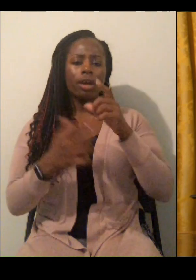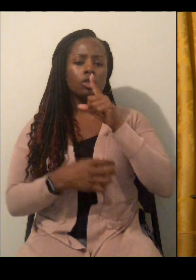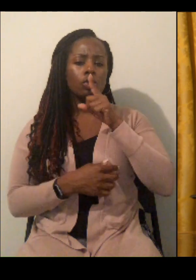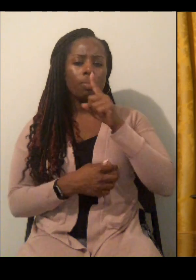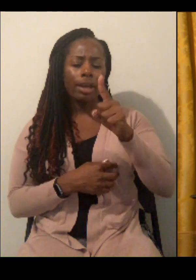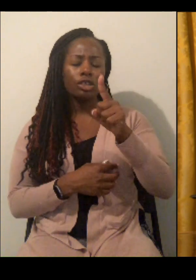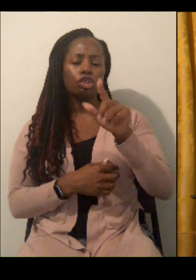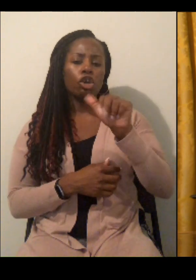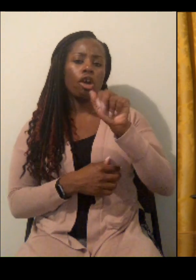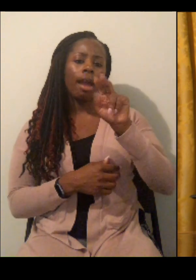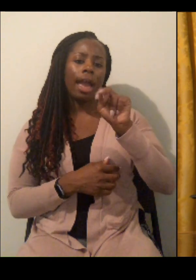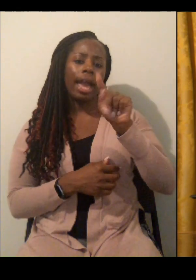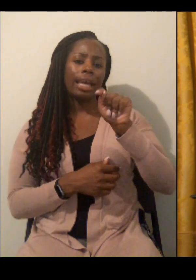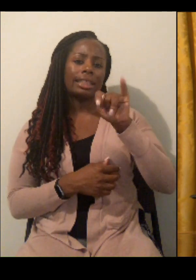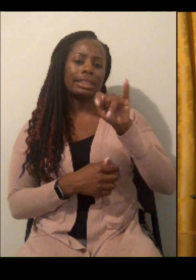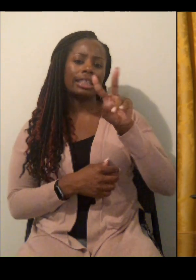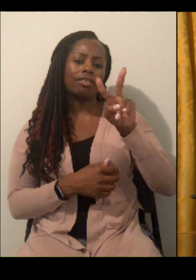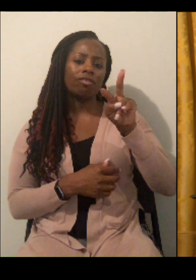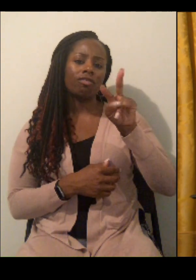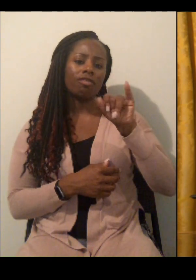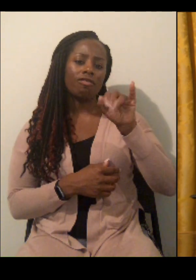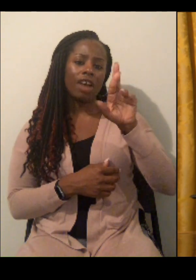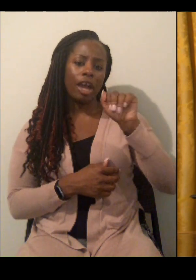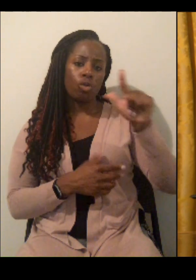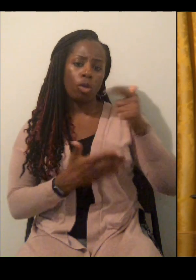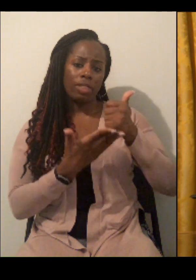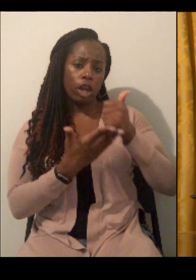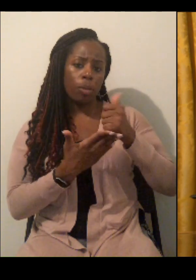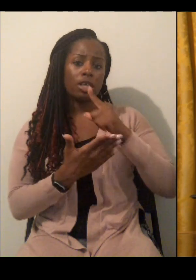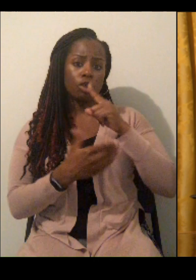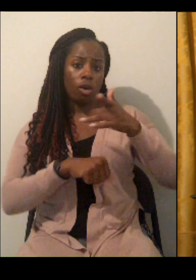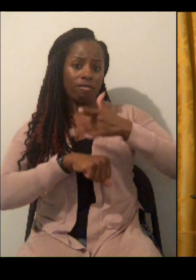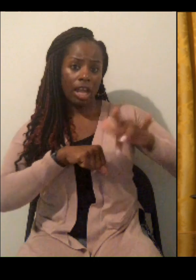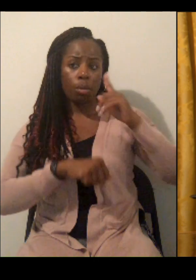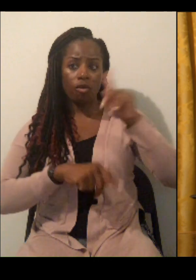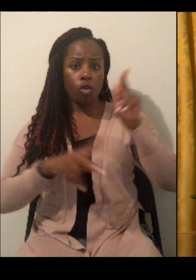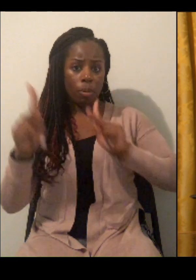record time these treatments will significantly reduce the impact and